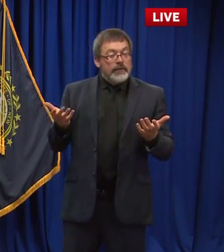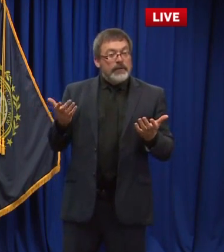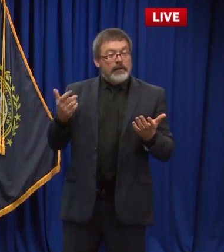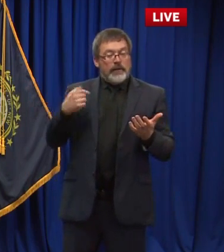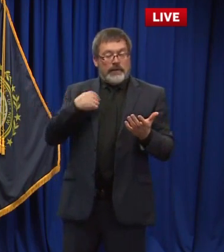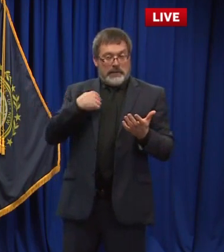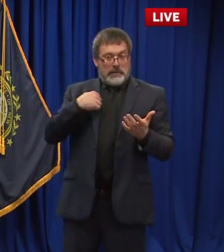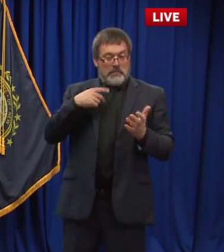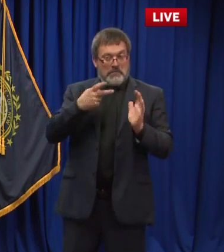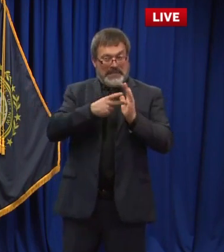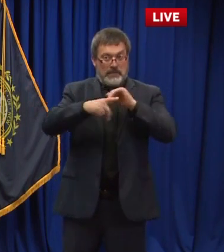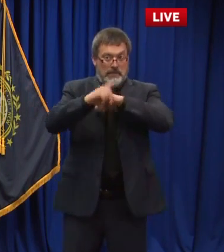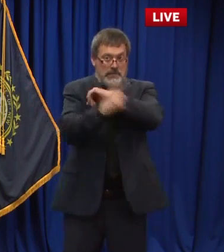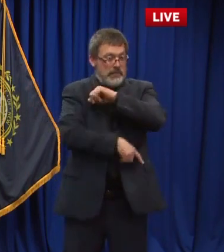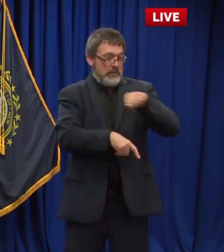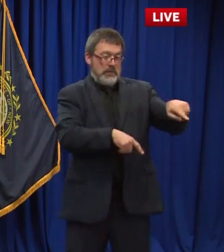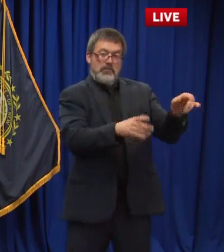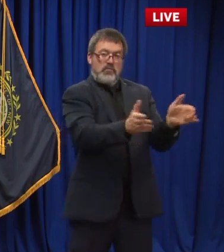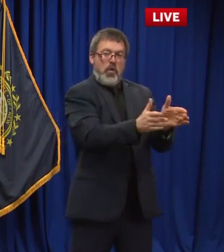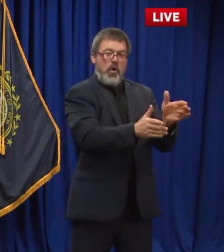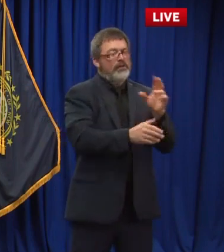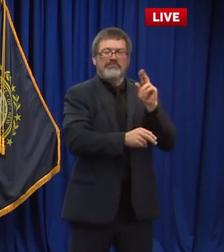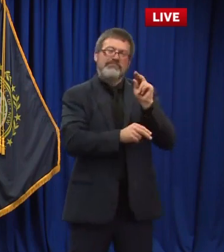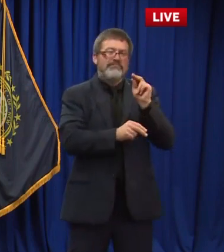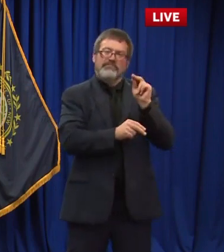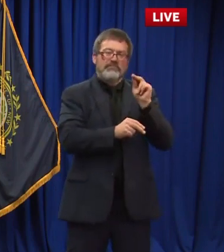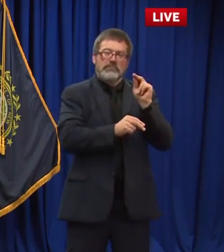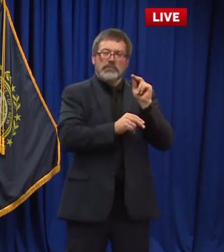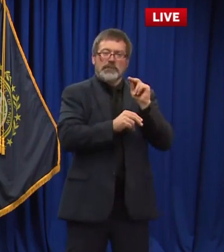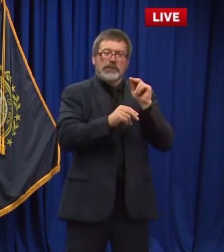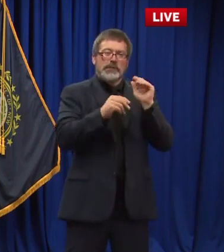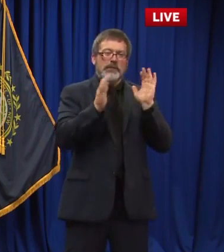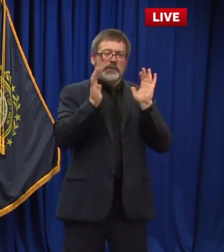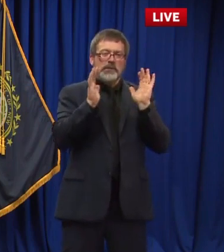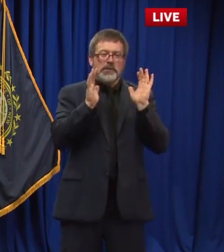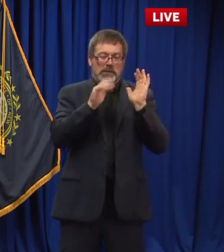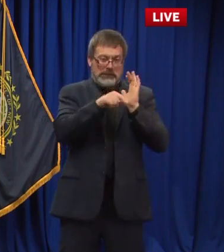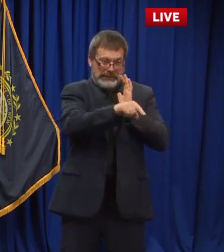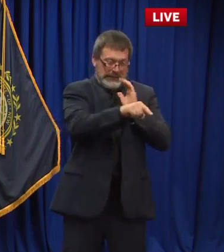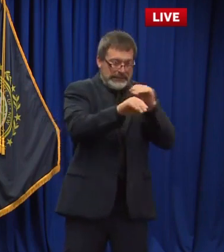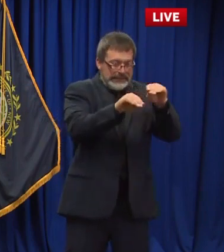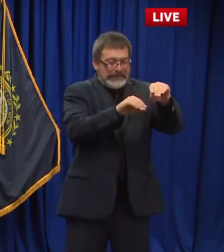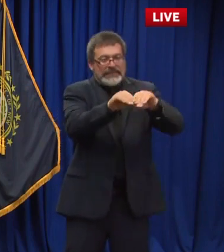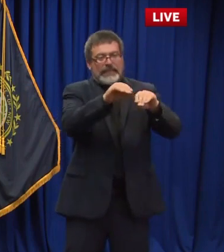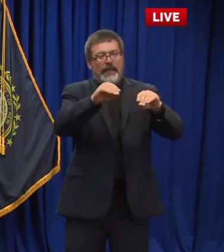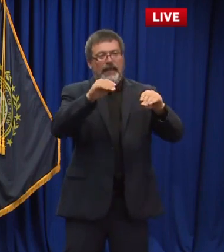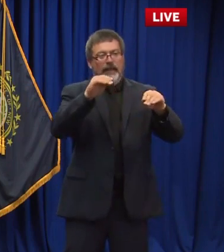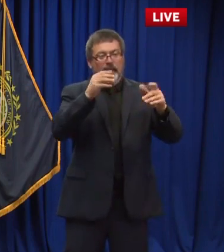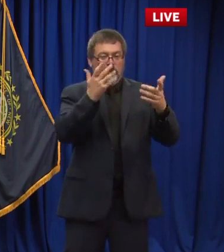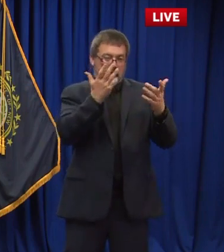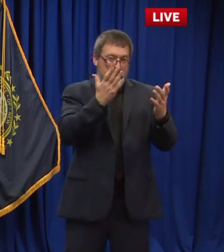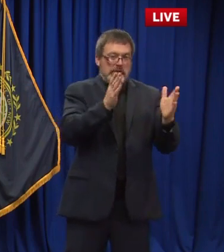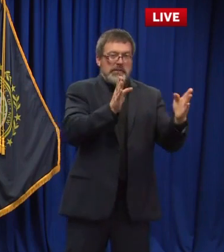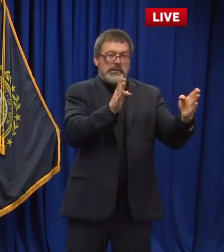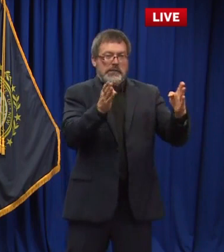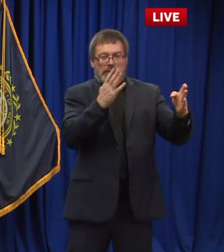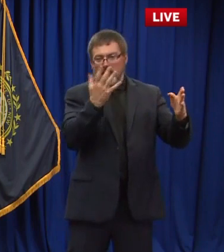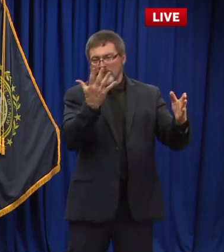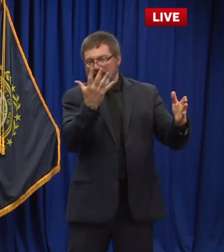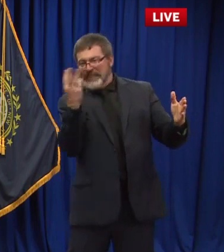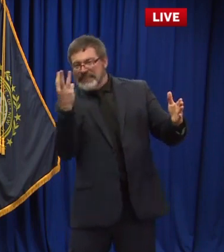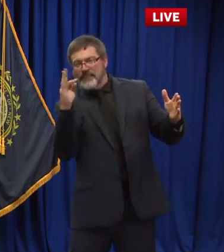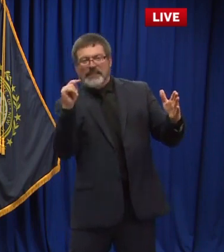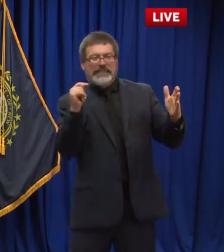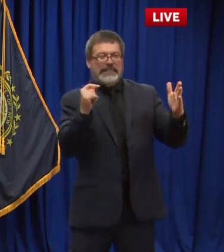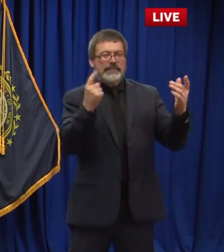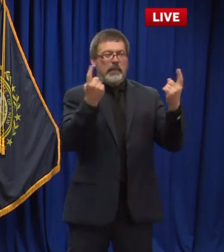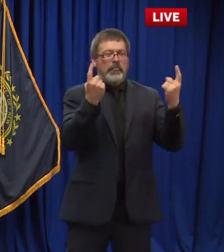AGAIN, WE DON’T WANT TO SHUT DOWN THIS ELEMENTARY SCHOOL BUT ALLOW THAT MIDDLE SCHOOL TO OPEN BECAUSE OF HALF A FOOT OR HERE OR THERE.